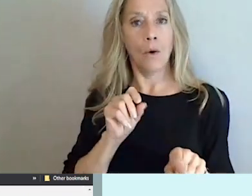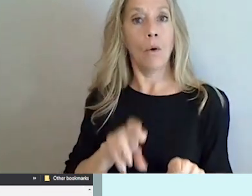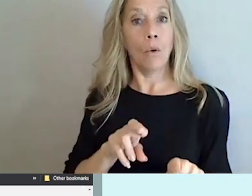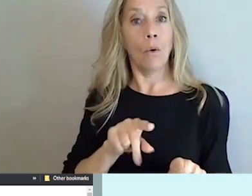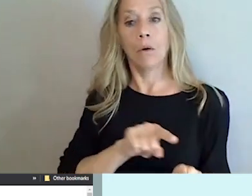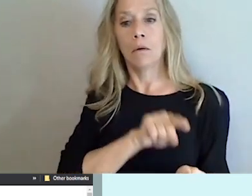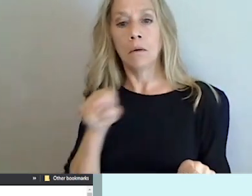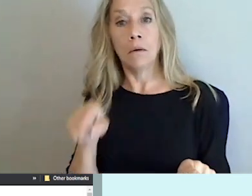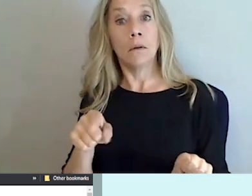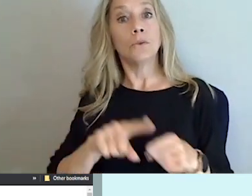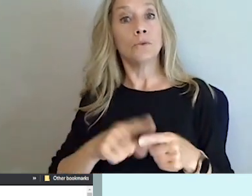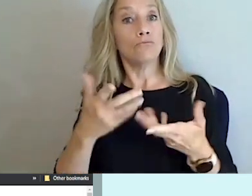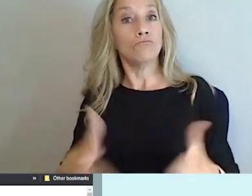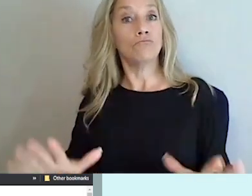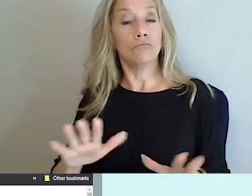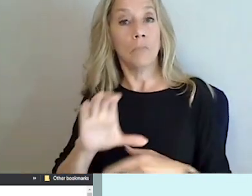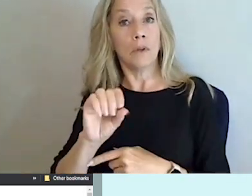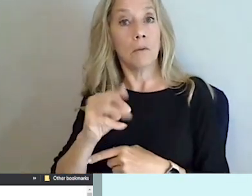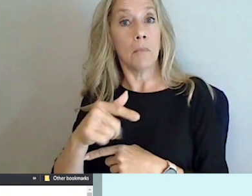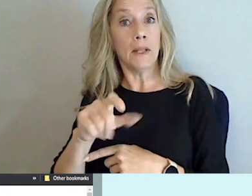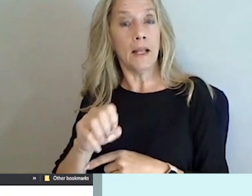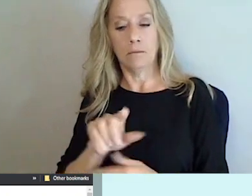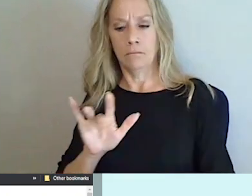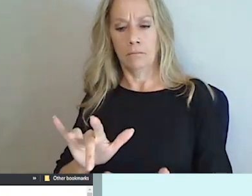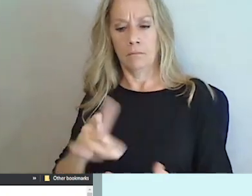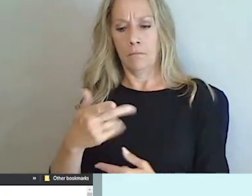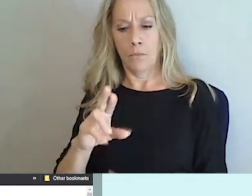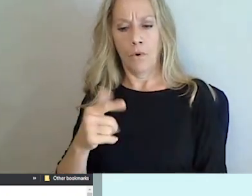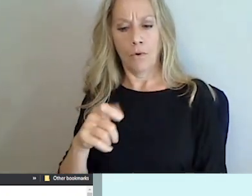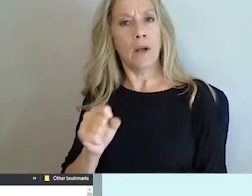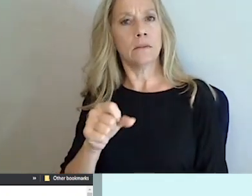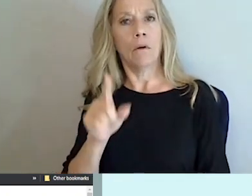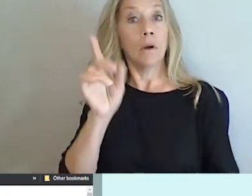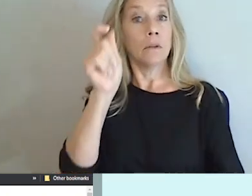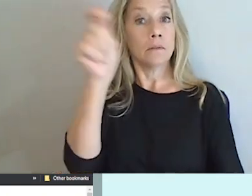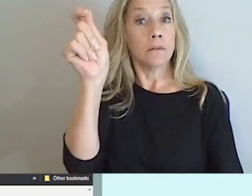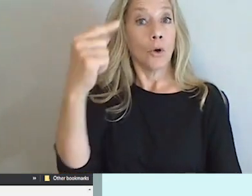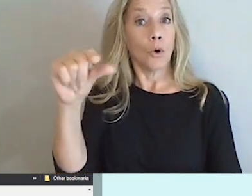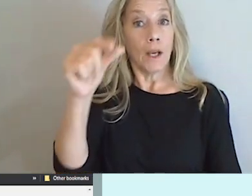a completed section using the Progress Bar by clicking on the green check mark. After you start your renewal,